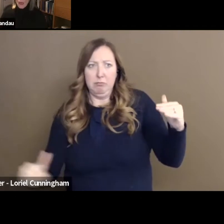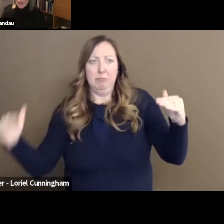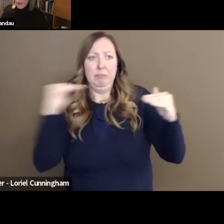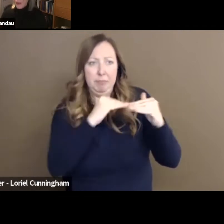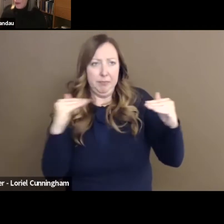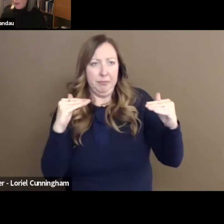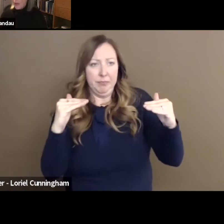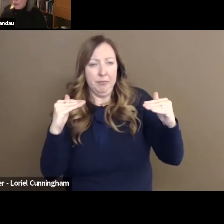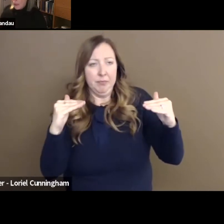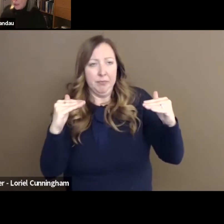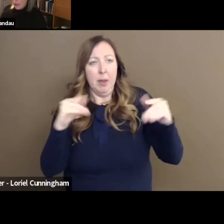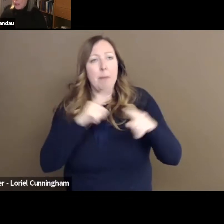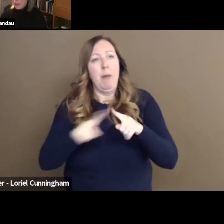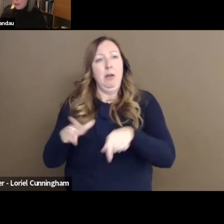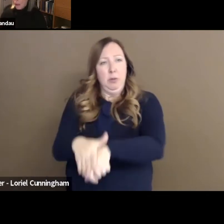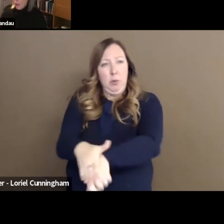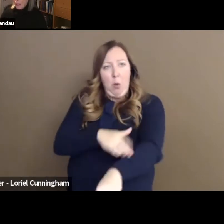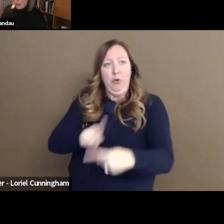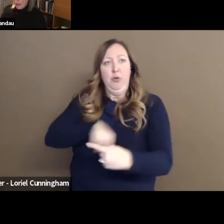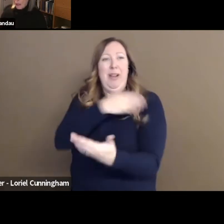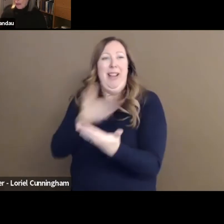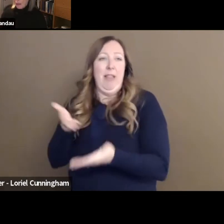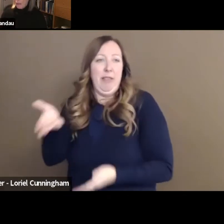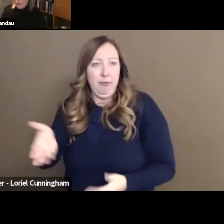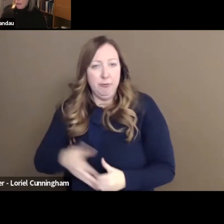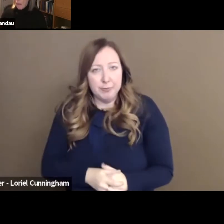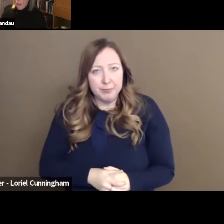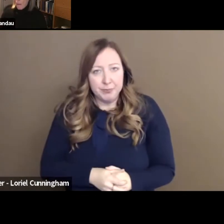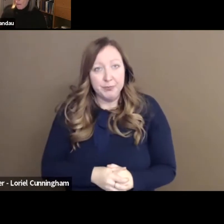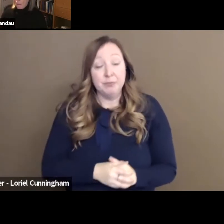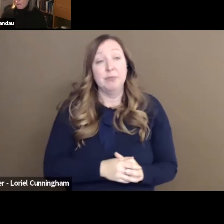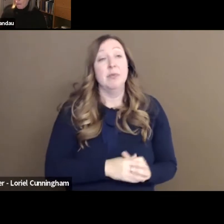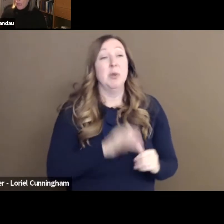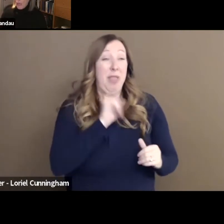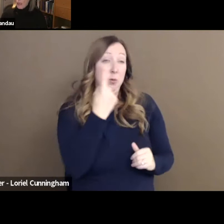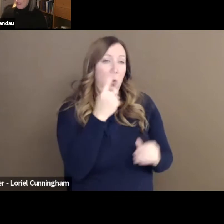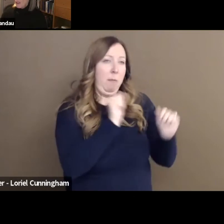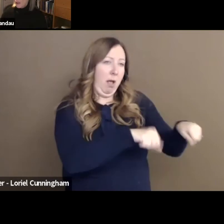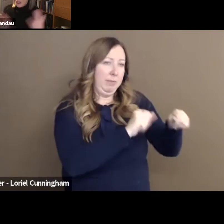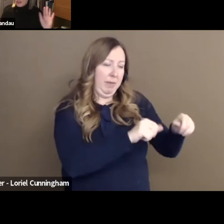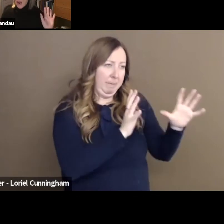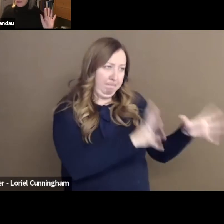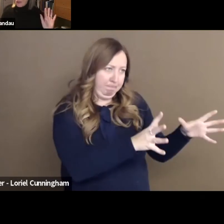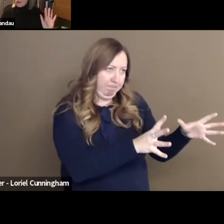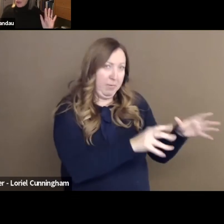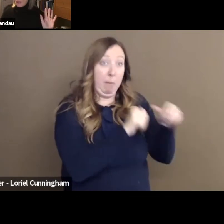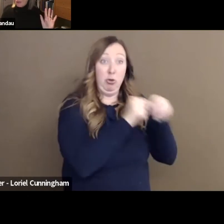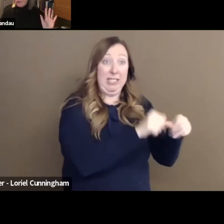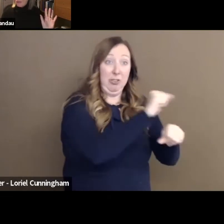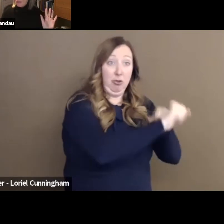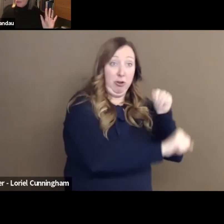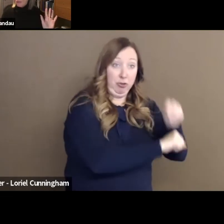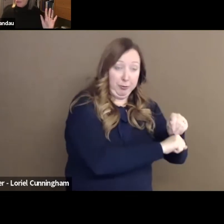another possibility that we can consider